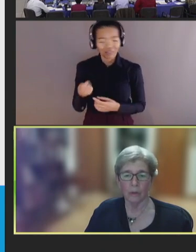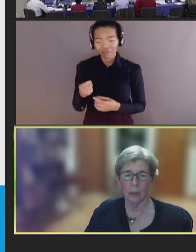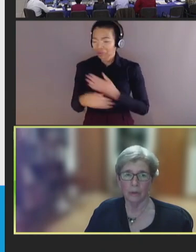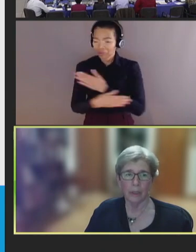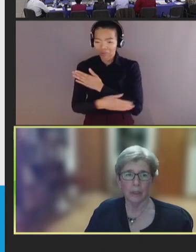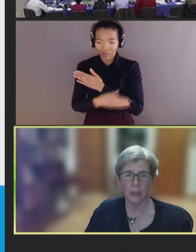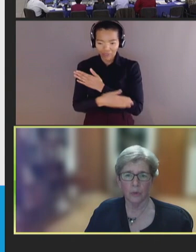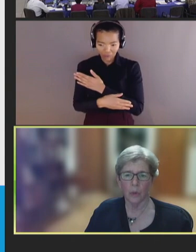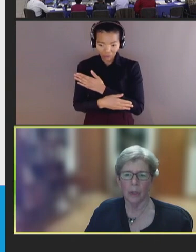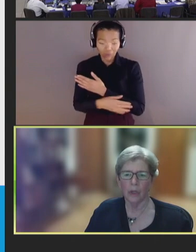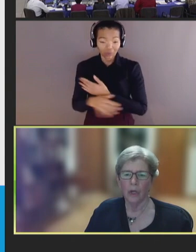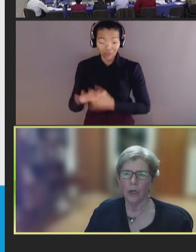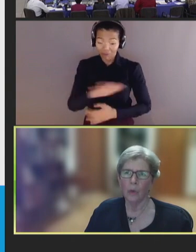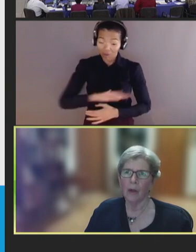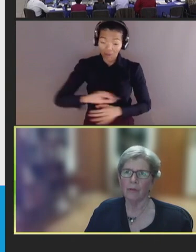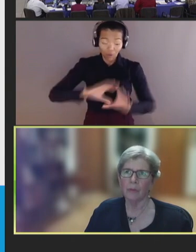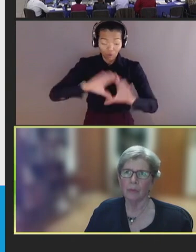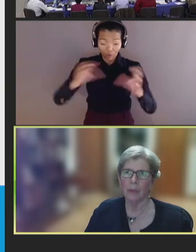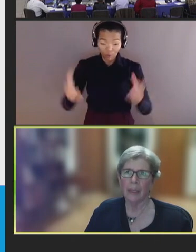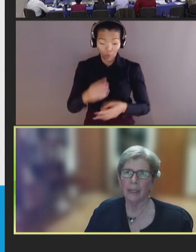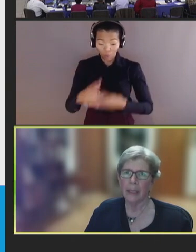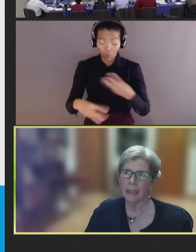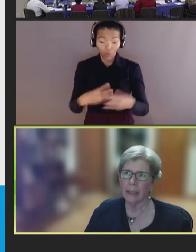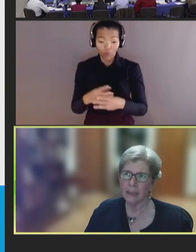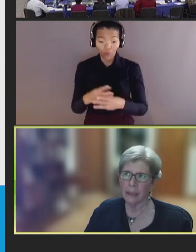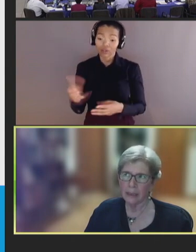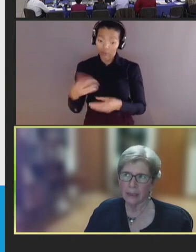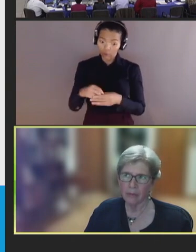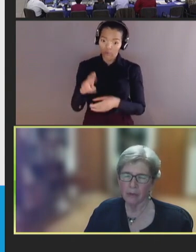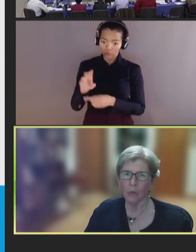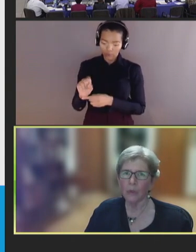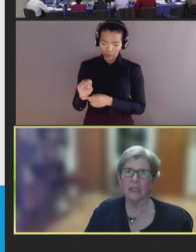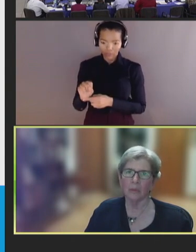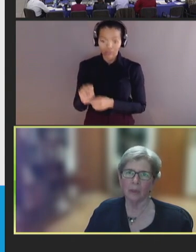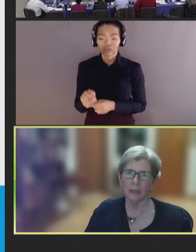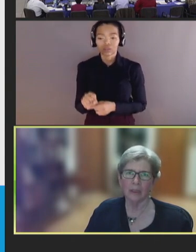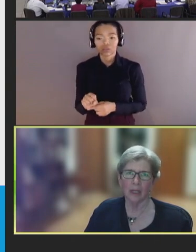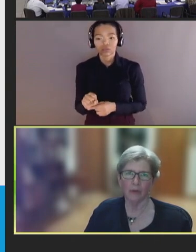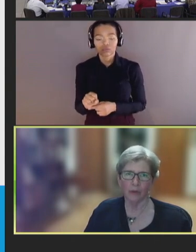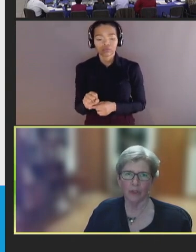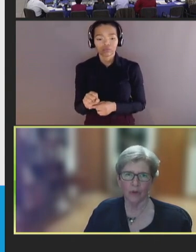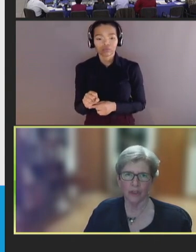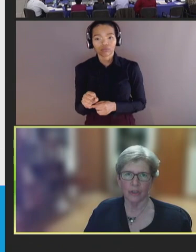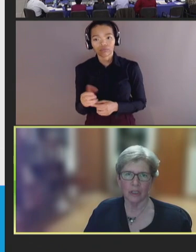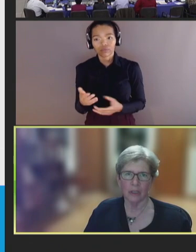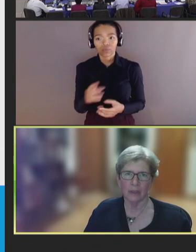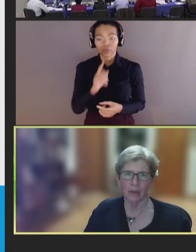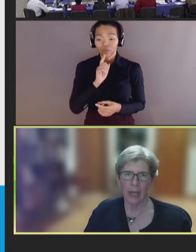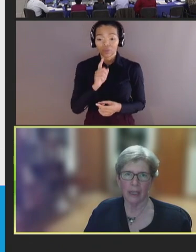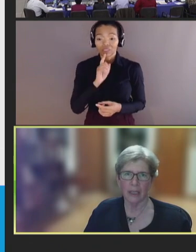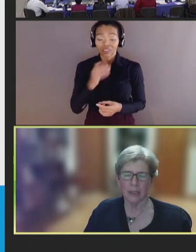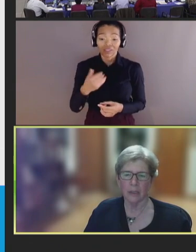including this one, who have a -- even a reasonable infrastructure to deliver adolescent